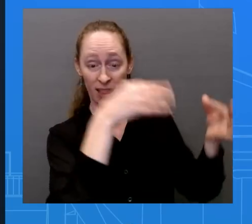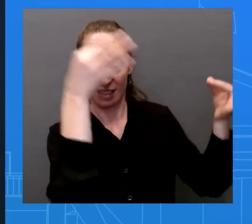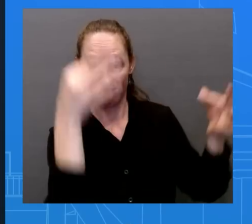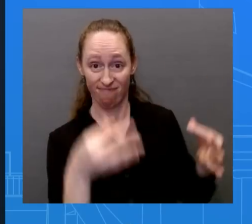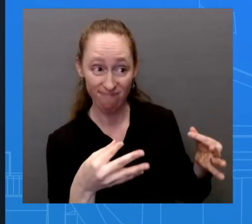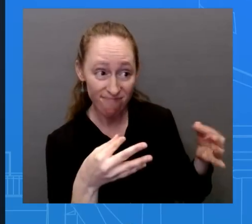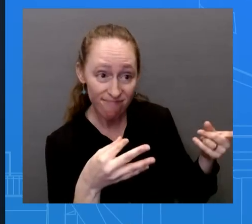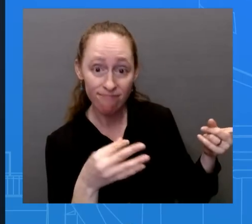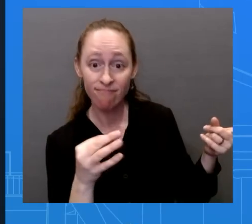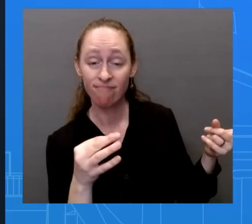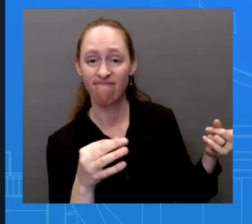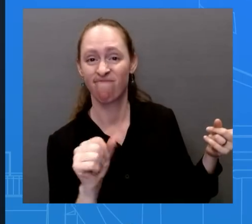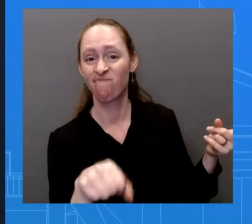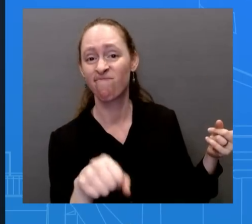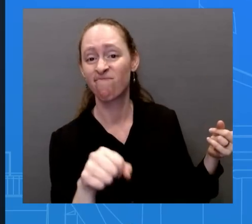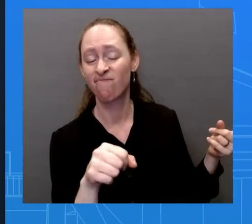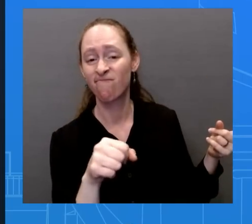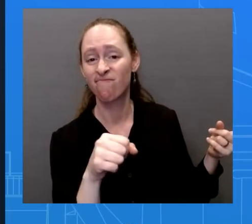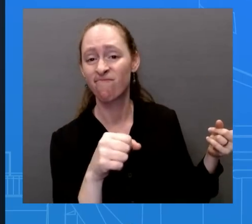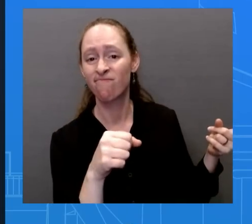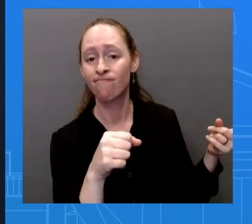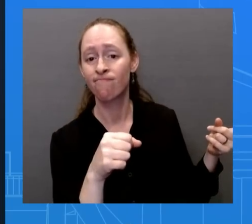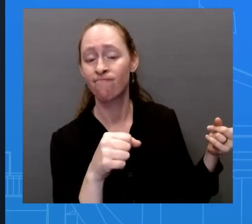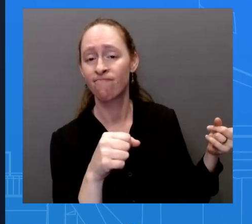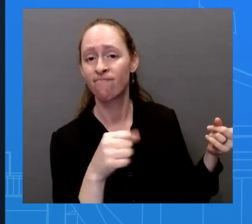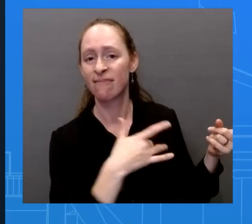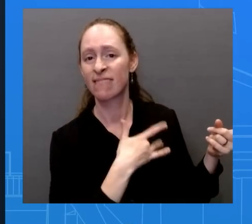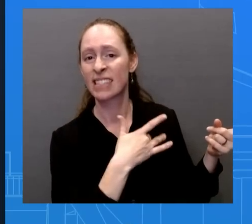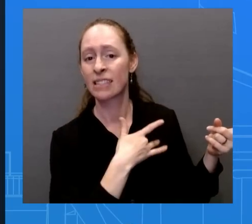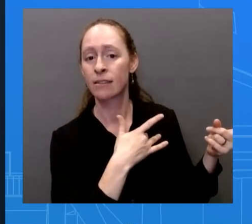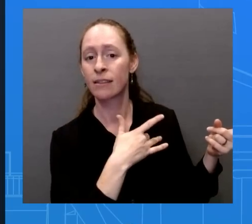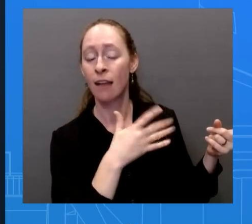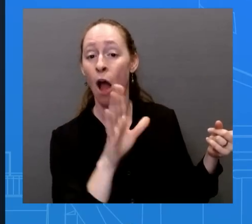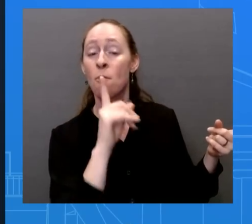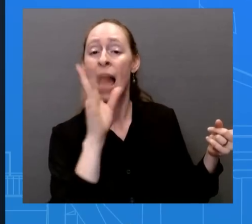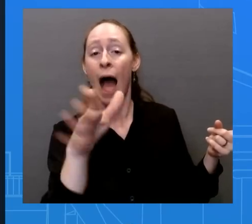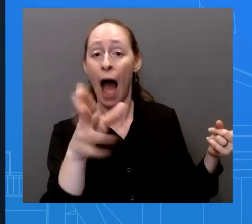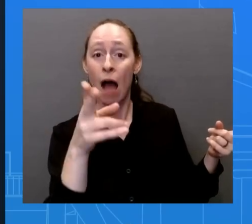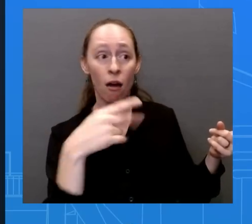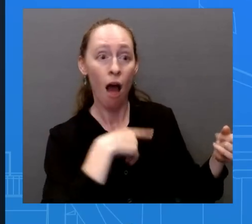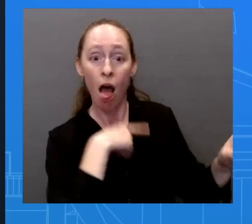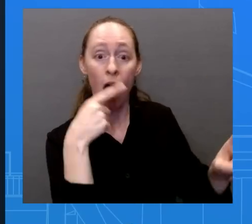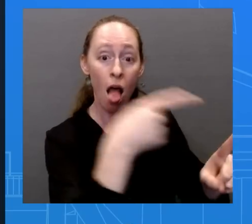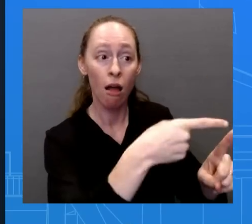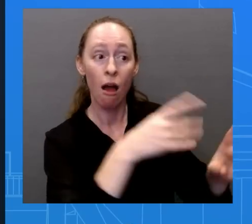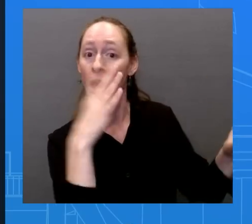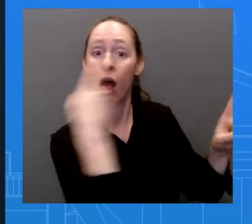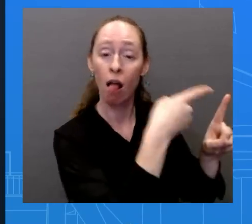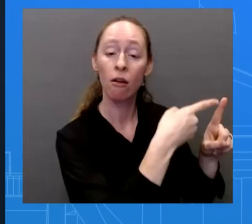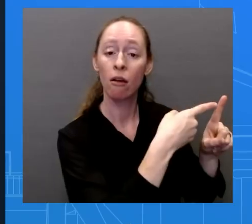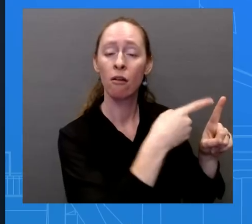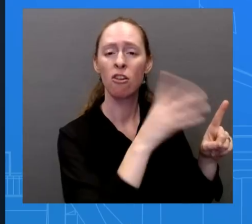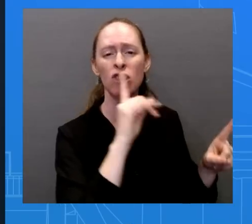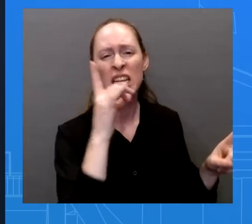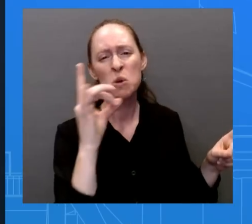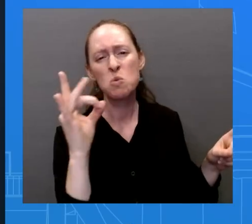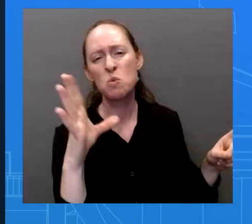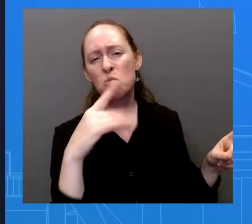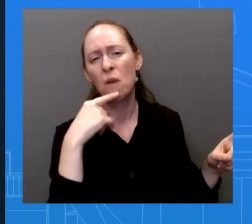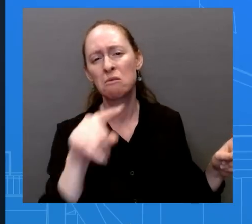to be aligning with Russia, especially with this brutal, unprecedented war that they have started in -- in Ukraine.